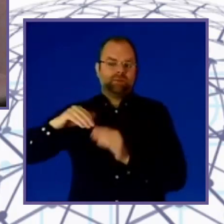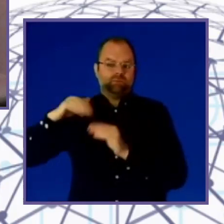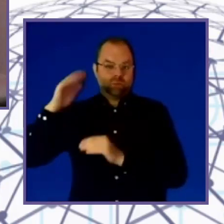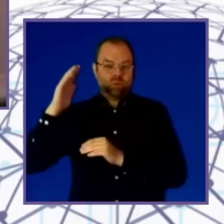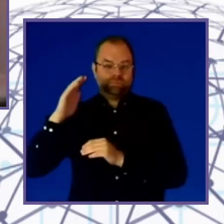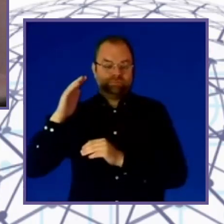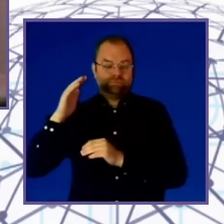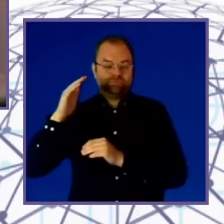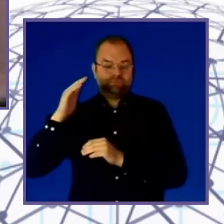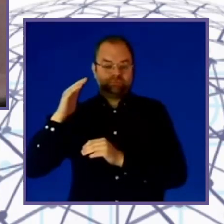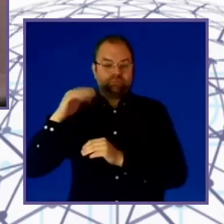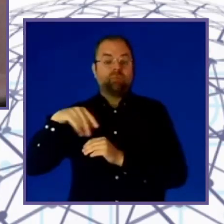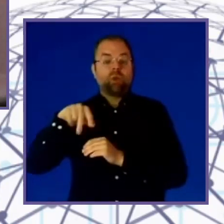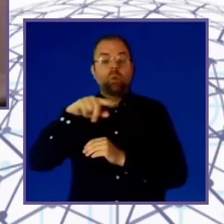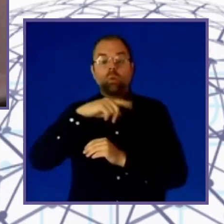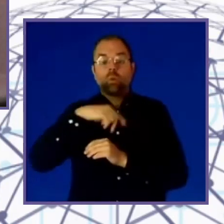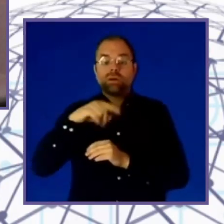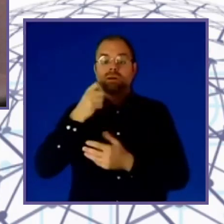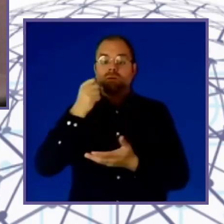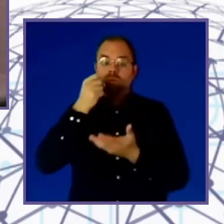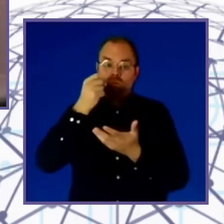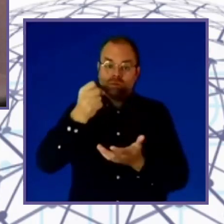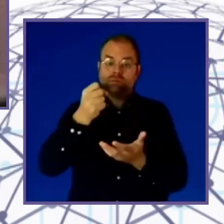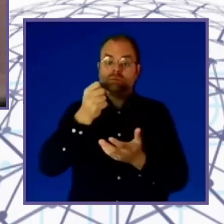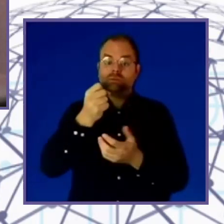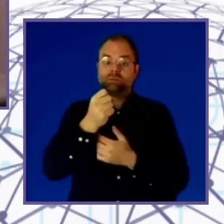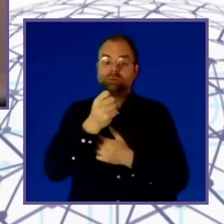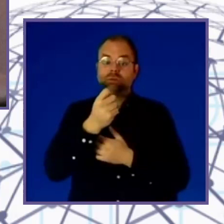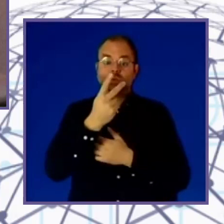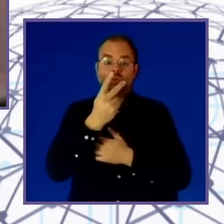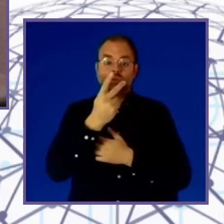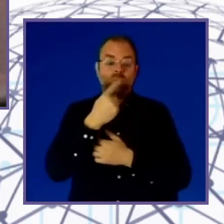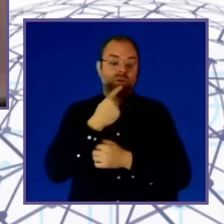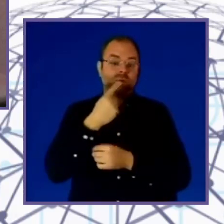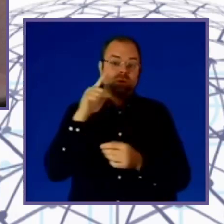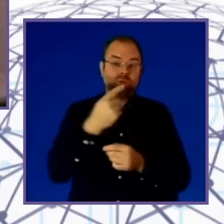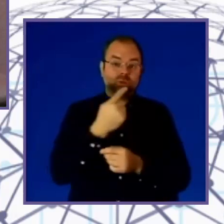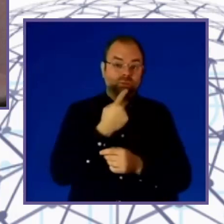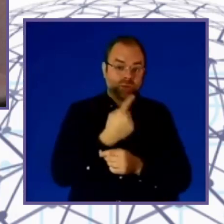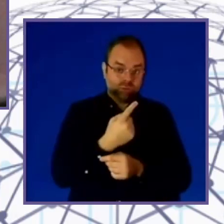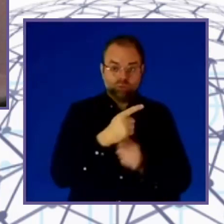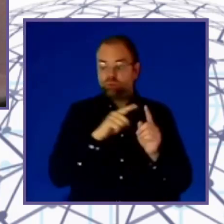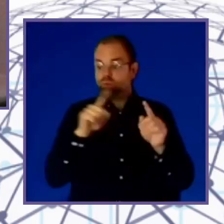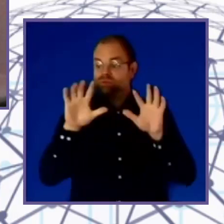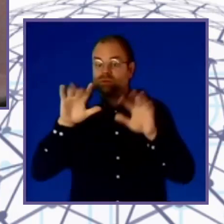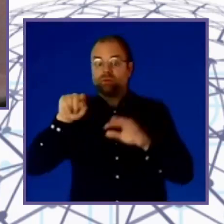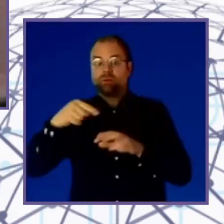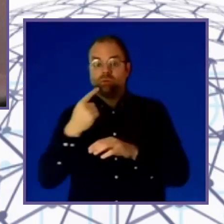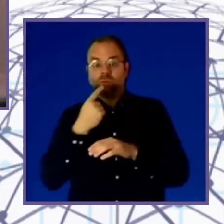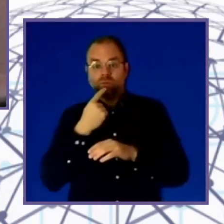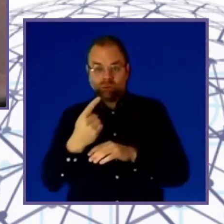a quarter of a million and London, and many blue badge holders will not receive any of the benefits